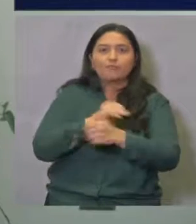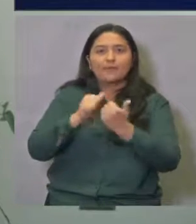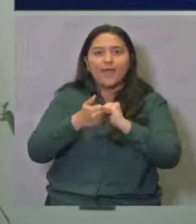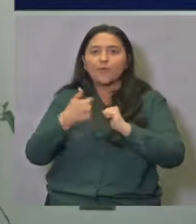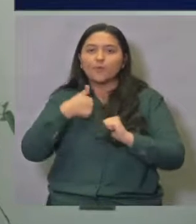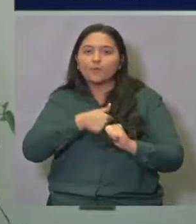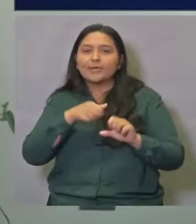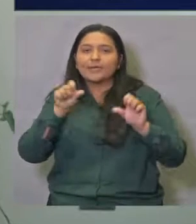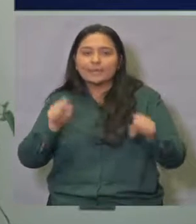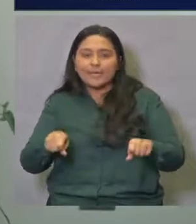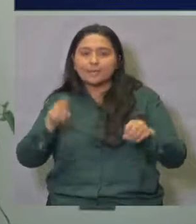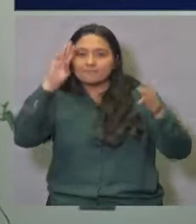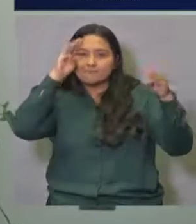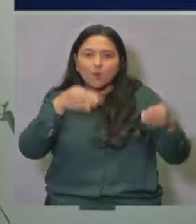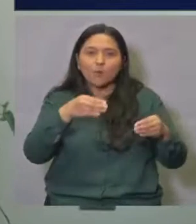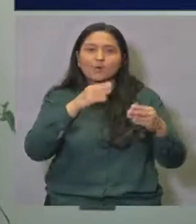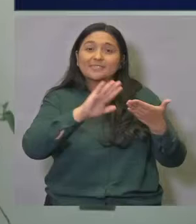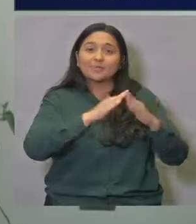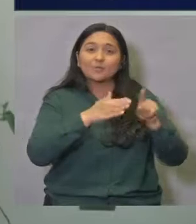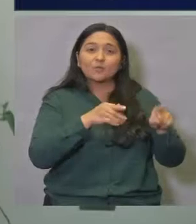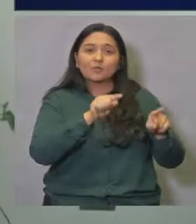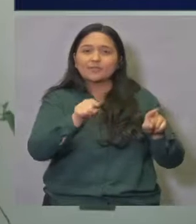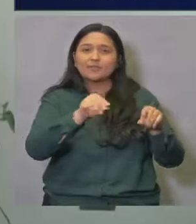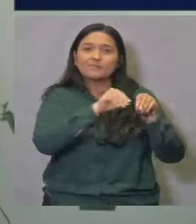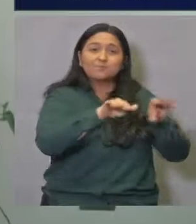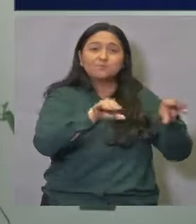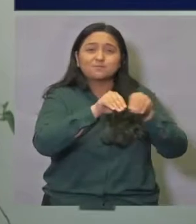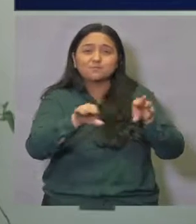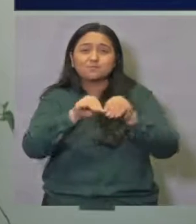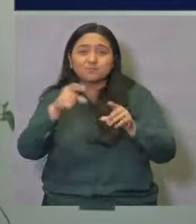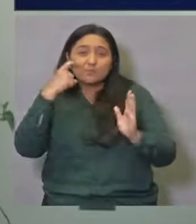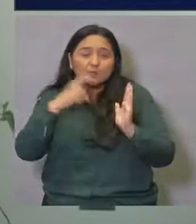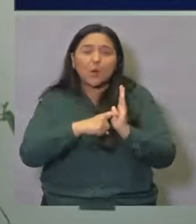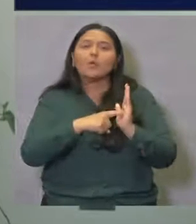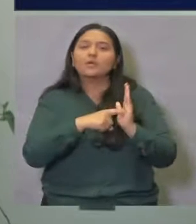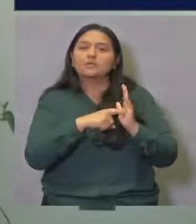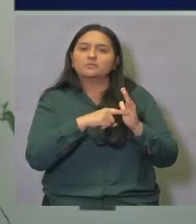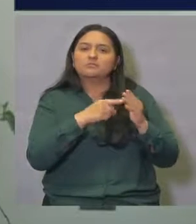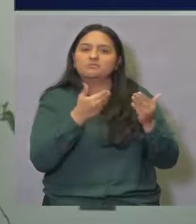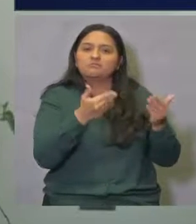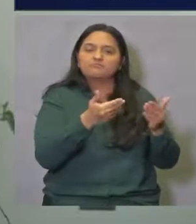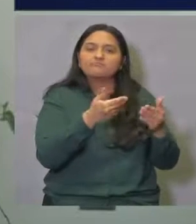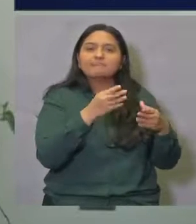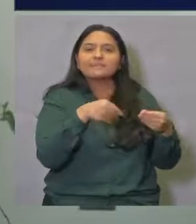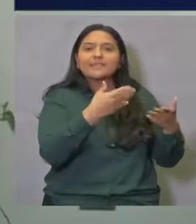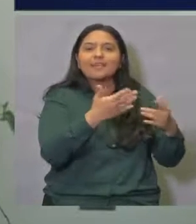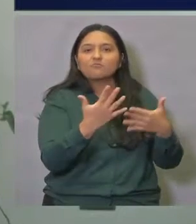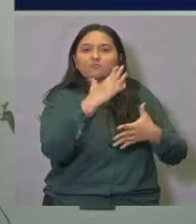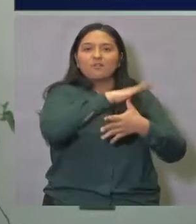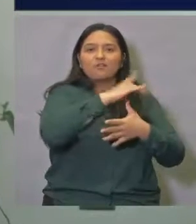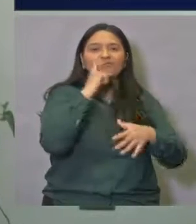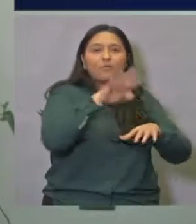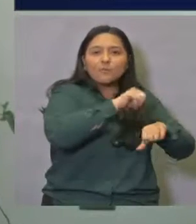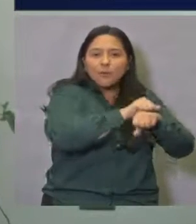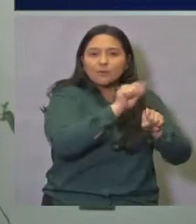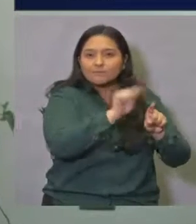TARGETING THOSE APPOINTMENTS IN NEW COMMUNITIES THAT HAVE BEEN HIT THE HARDEST -- IN THE